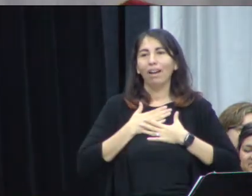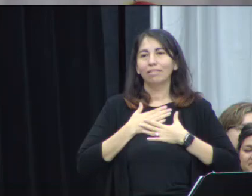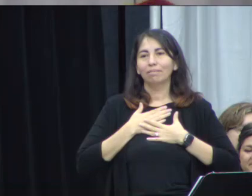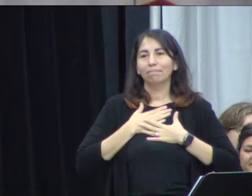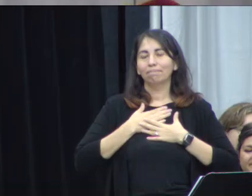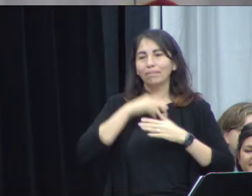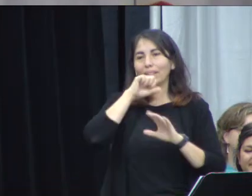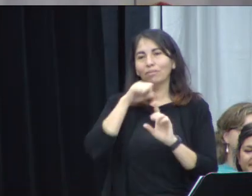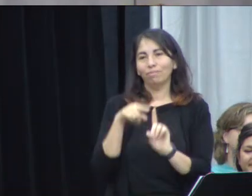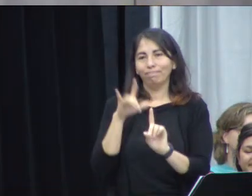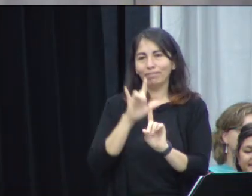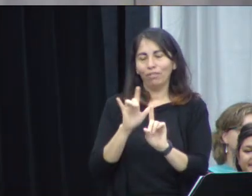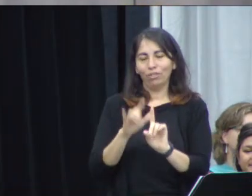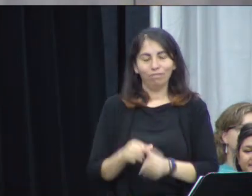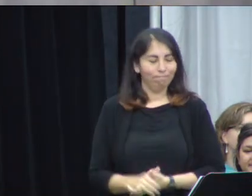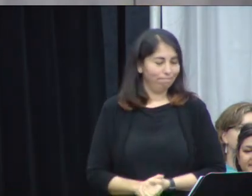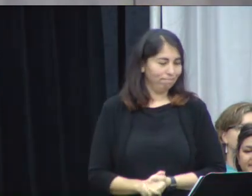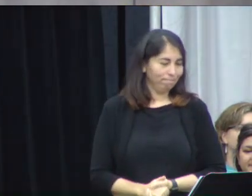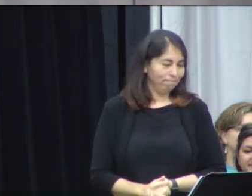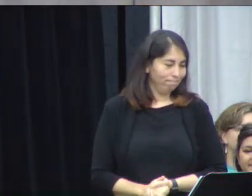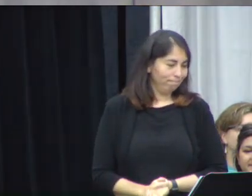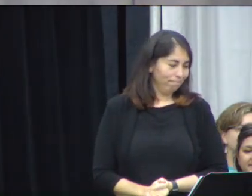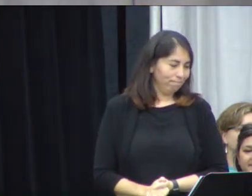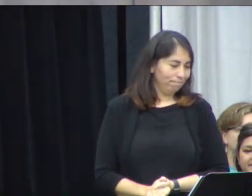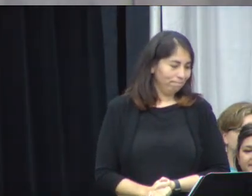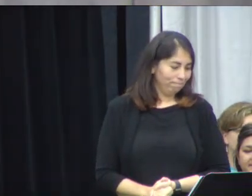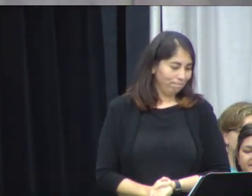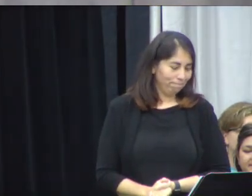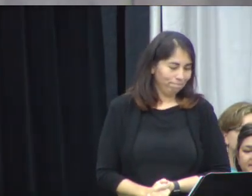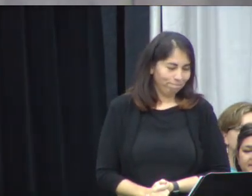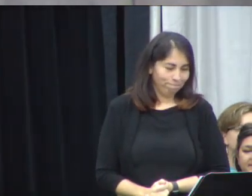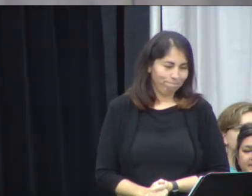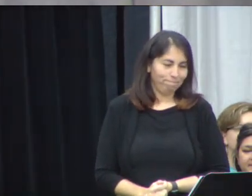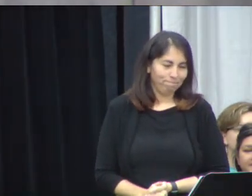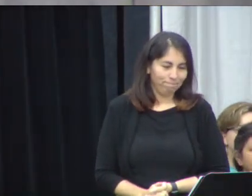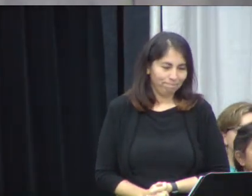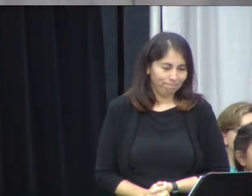(audience applauds)